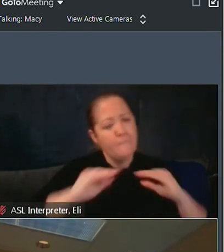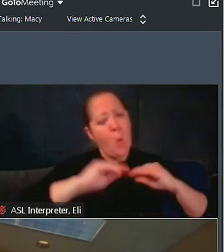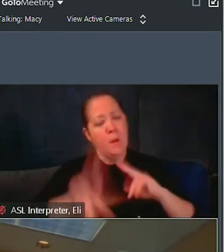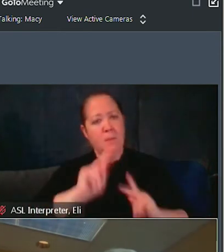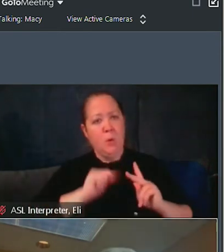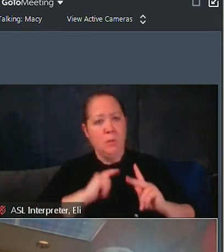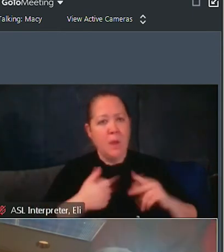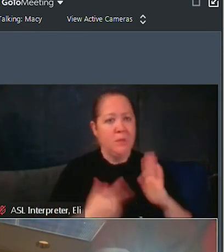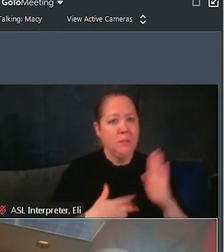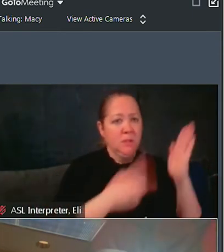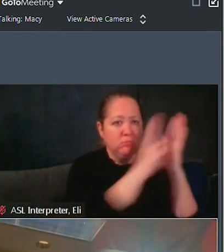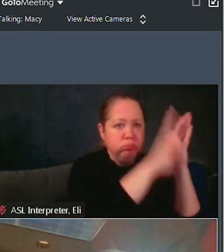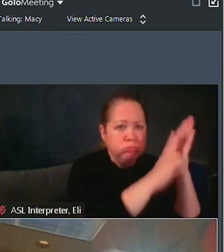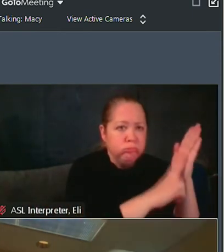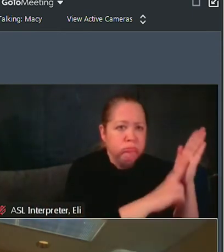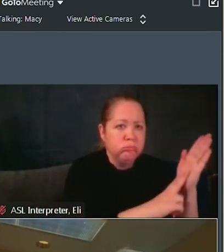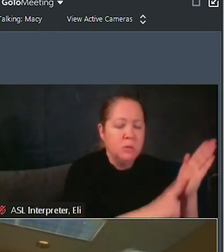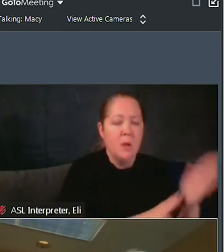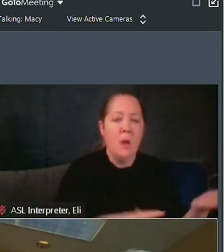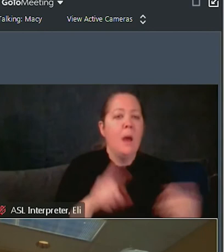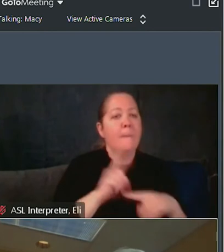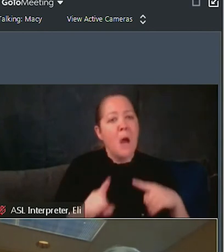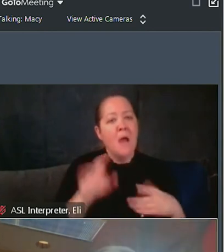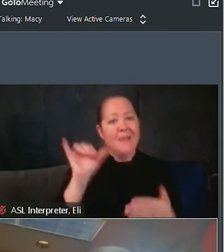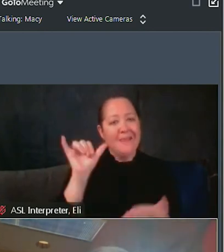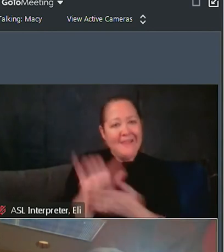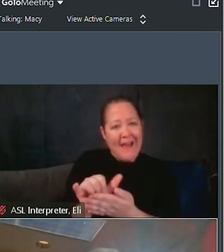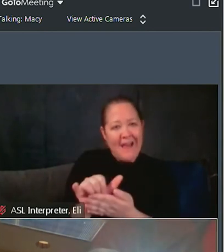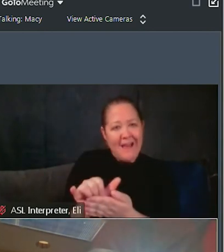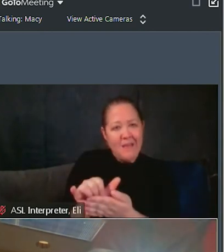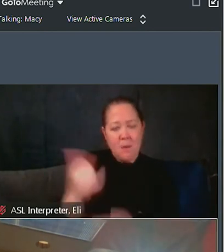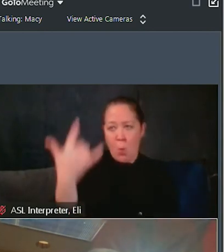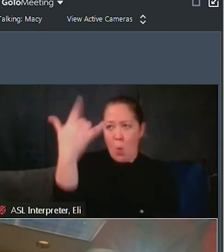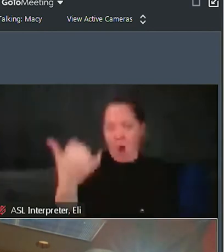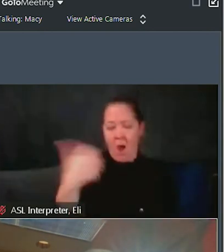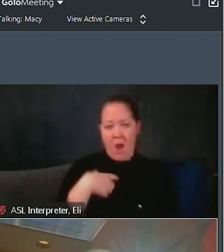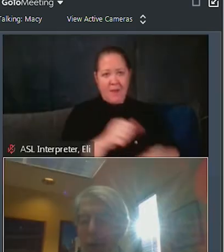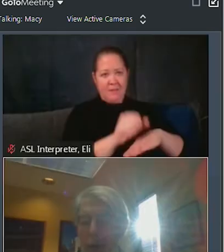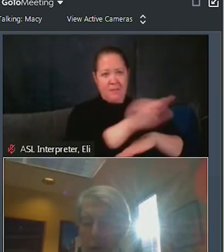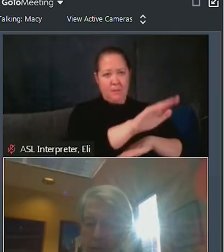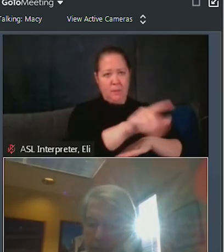It's because we're past the deadline, but that's why I submitted that list of individuals.